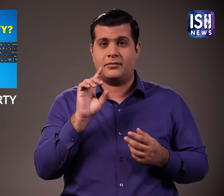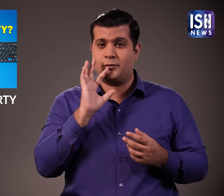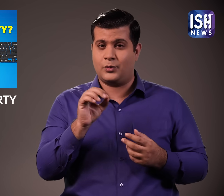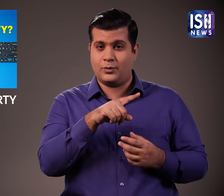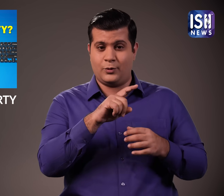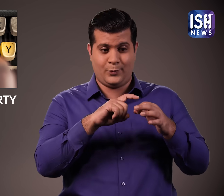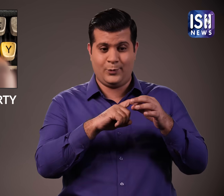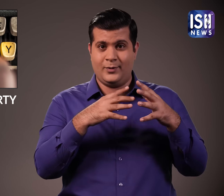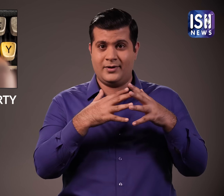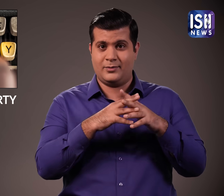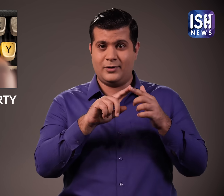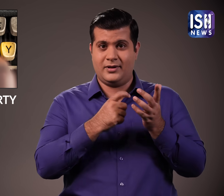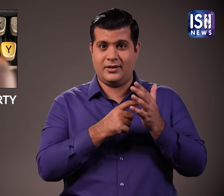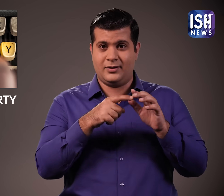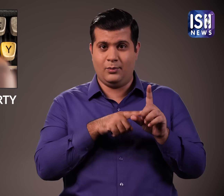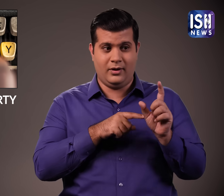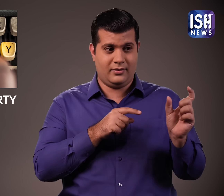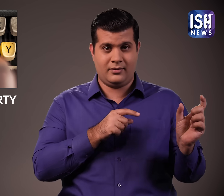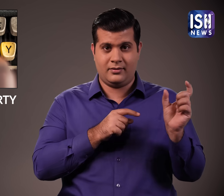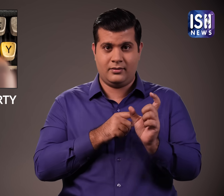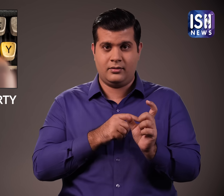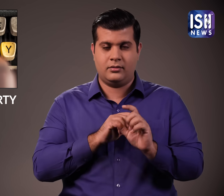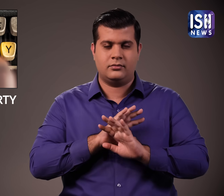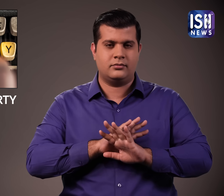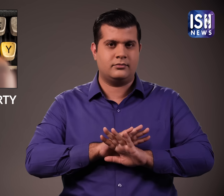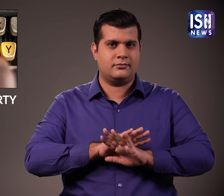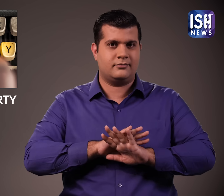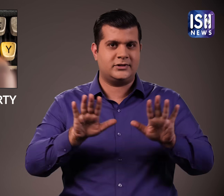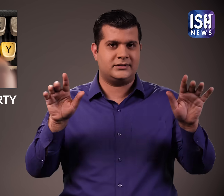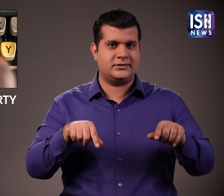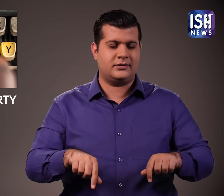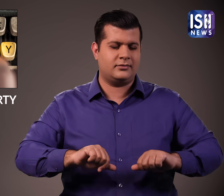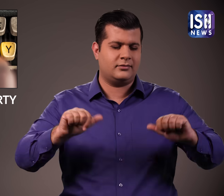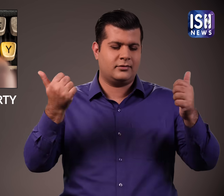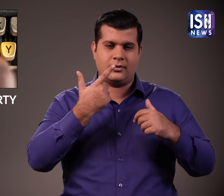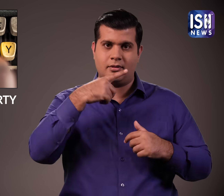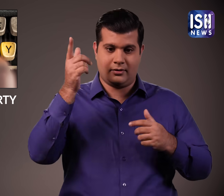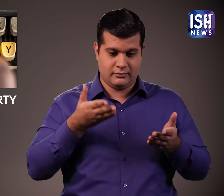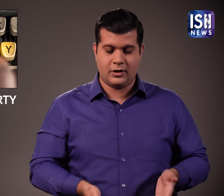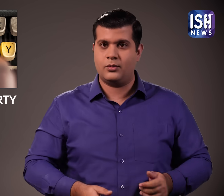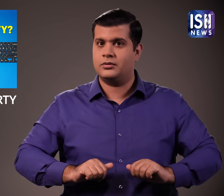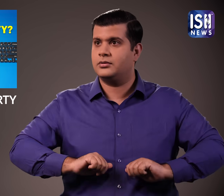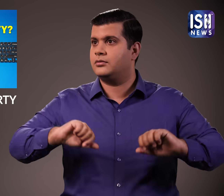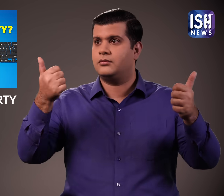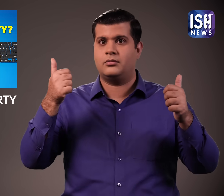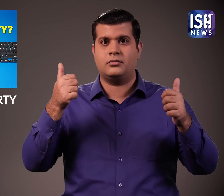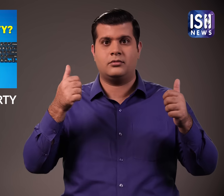and came up with the idea of QWERTY method which made typing easy. The method become successful and is still being used.